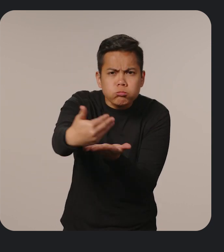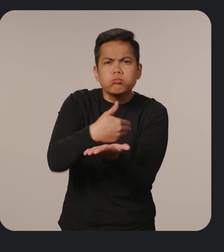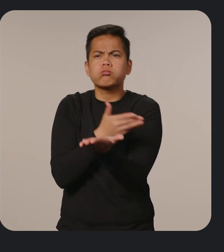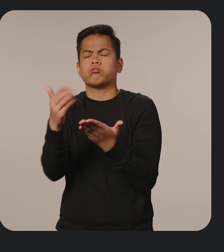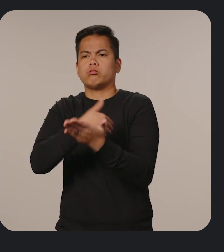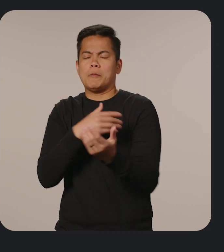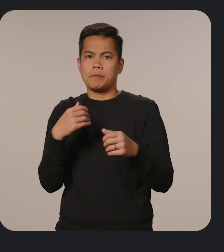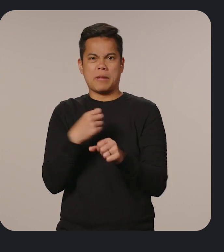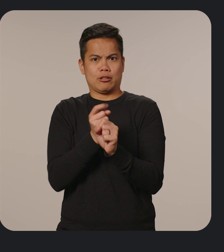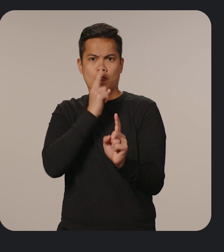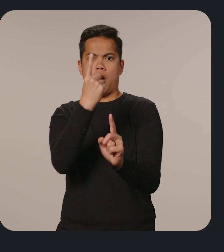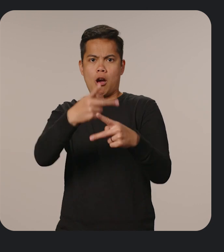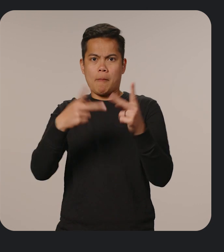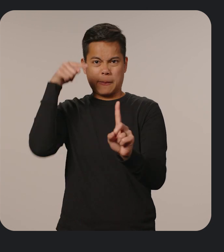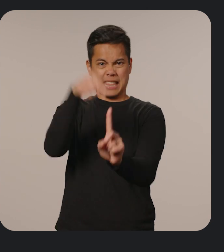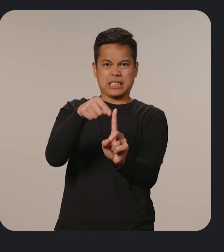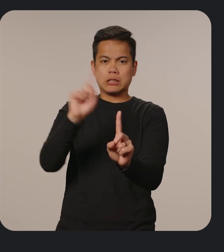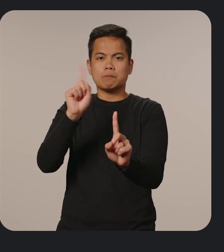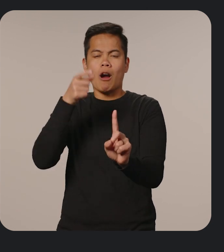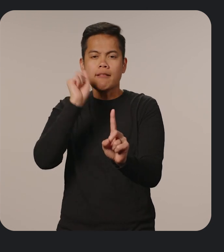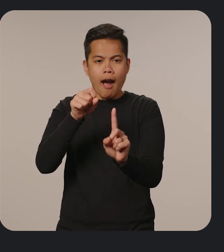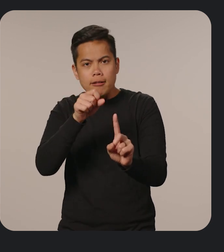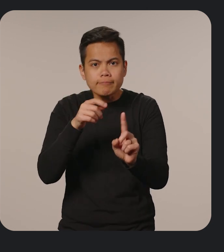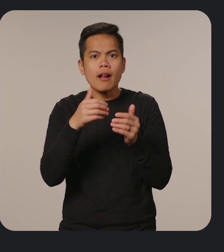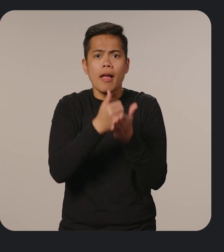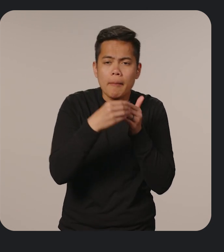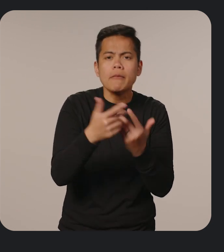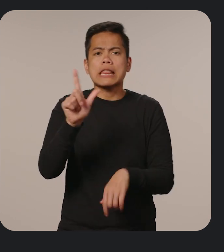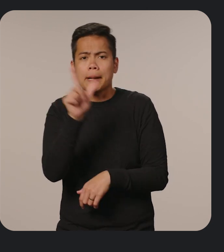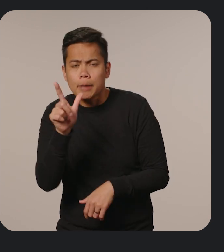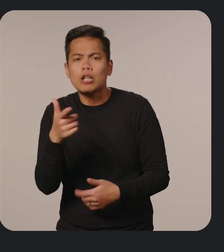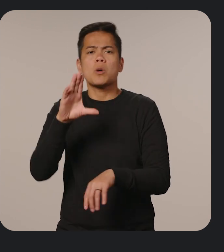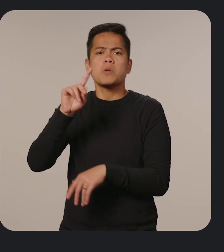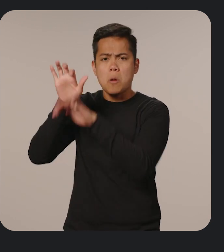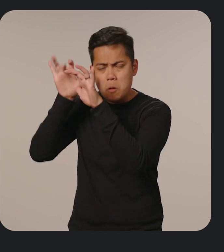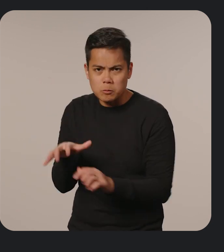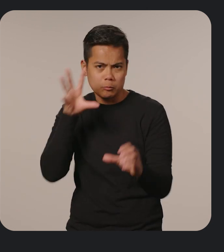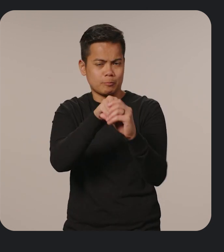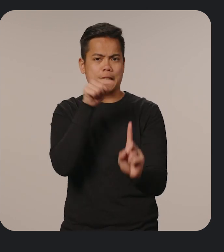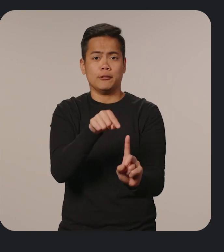To superpower your designs, I'm happy to share that the components in the kit also include prototyping